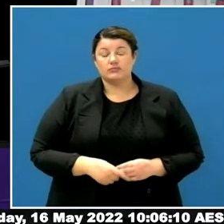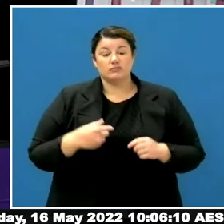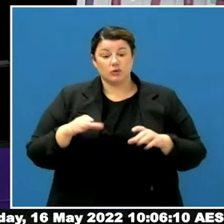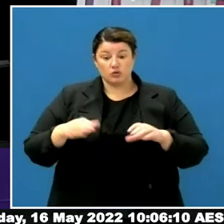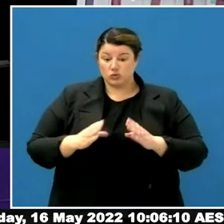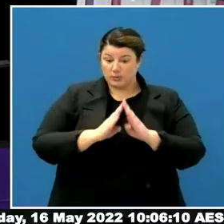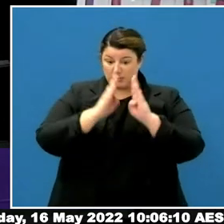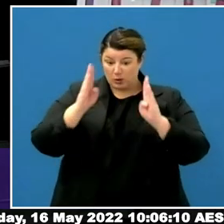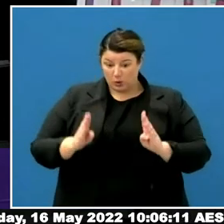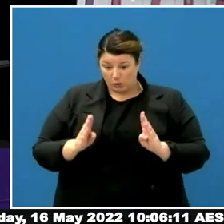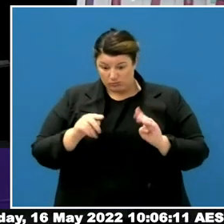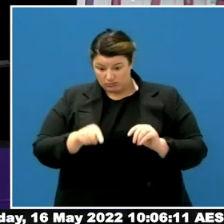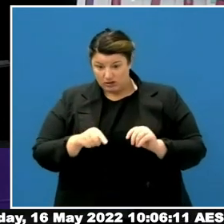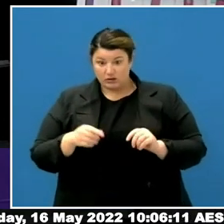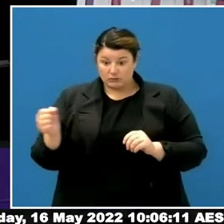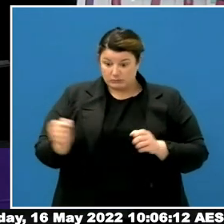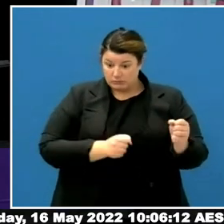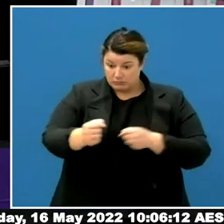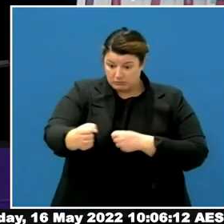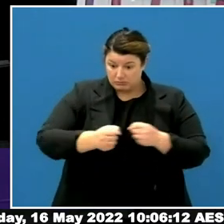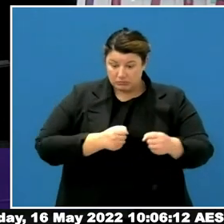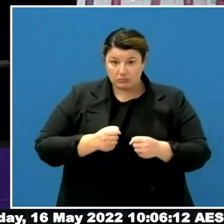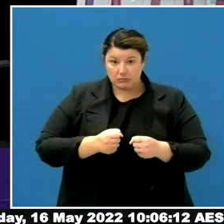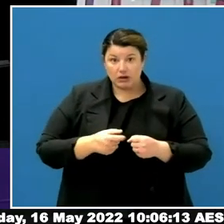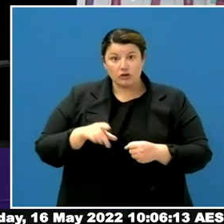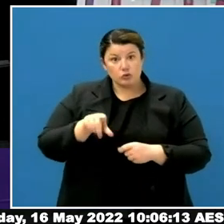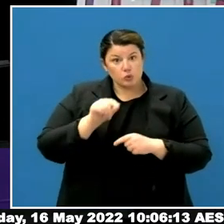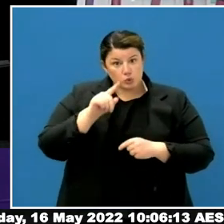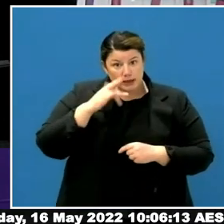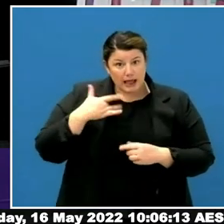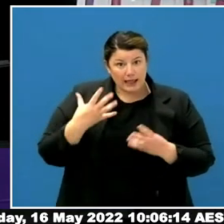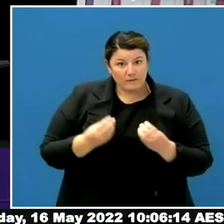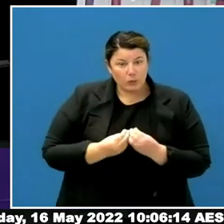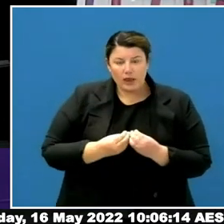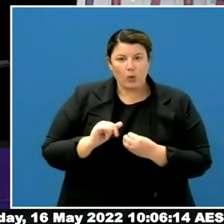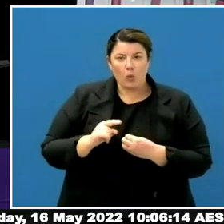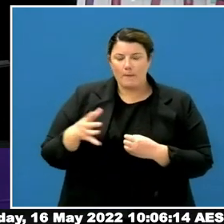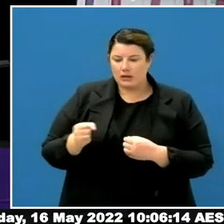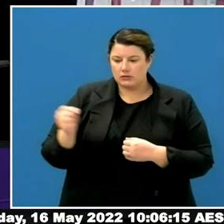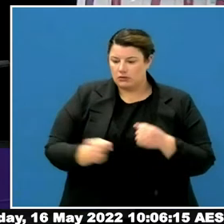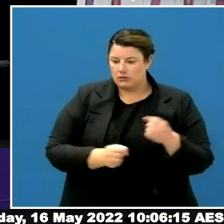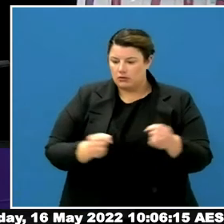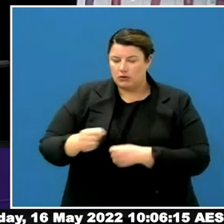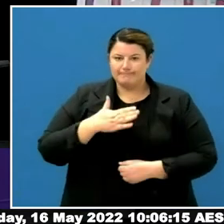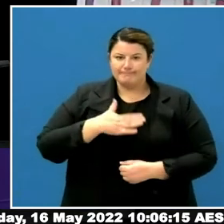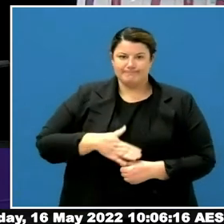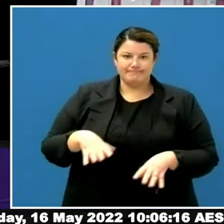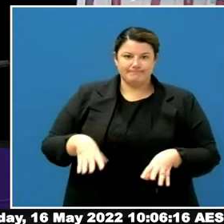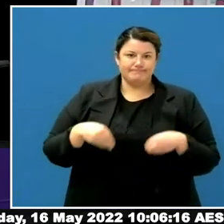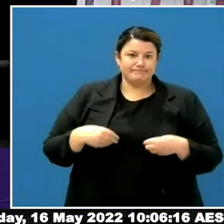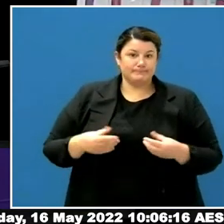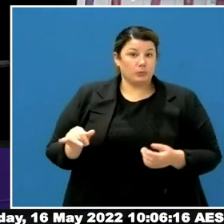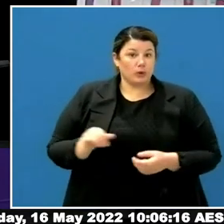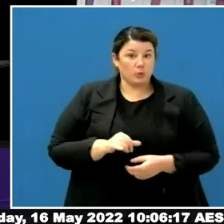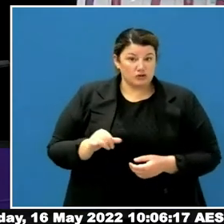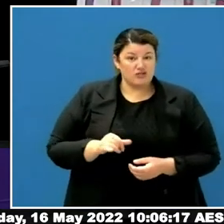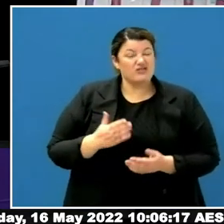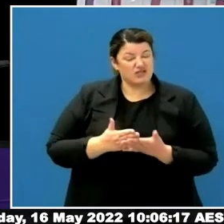group home and the choice and control that was available to them in relation to the residents with whom they were to live.